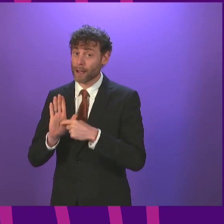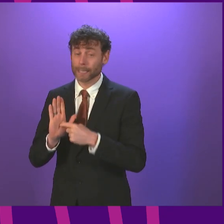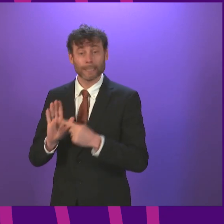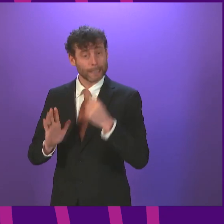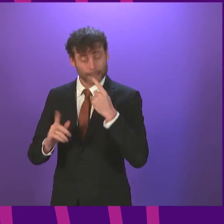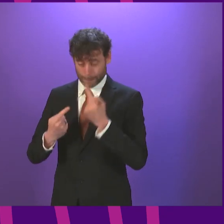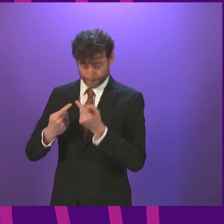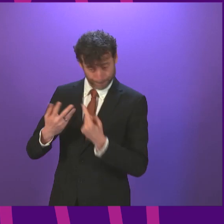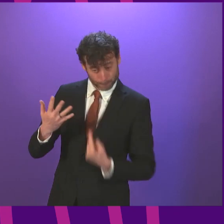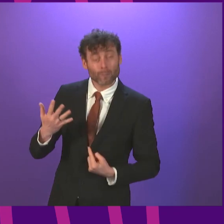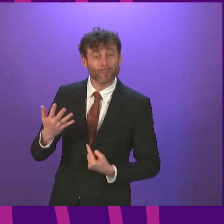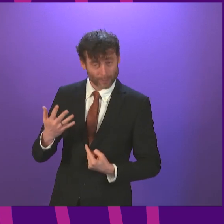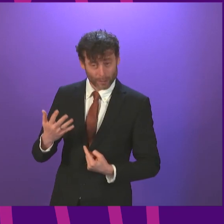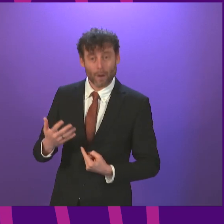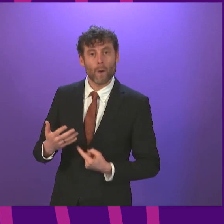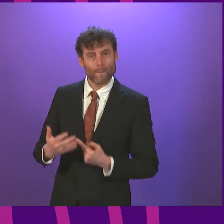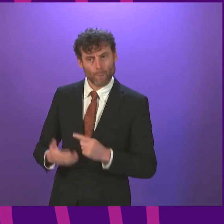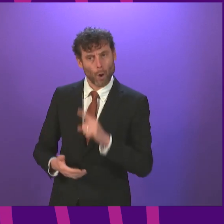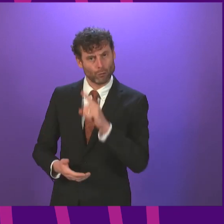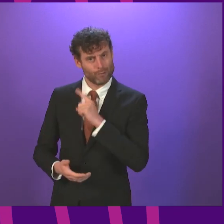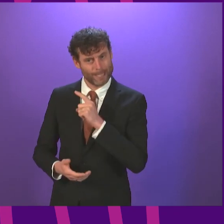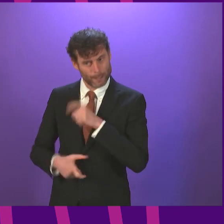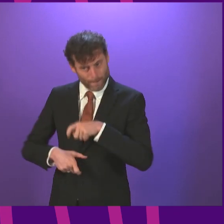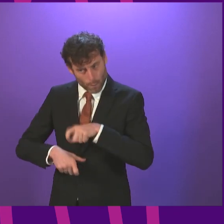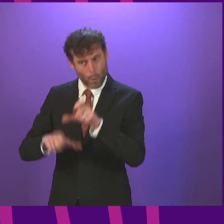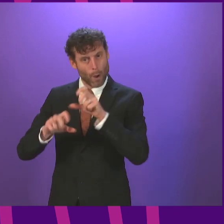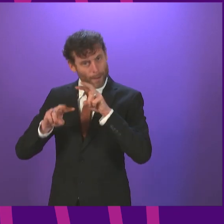of the petition, including the appointment of the investigating officer, which was the